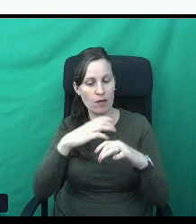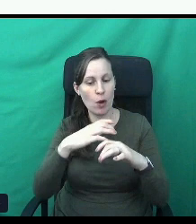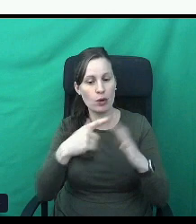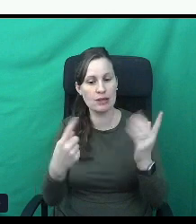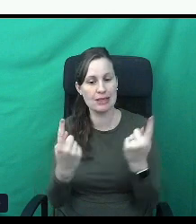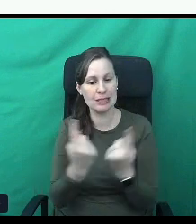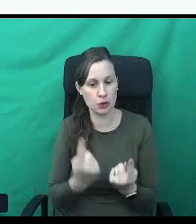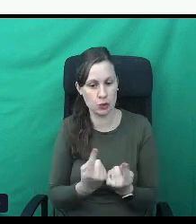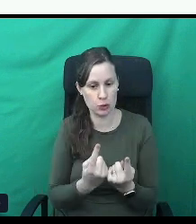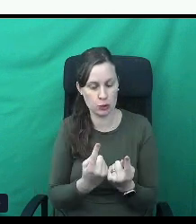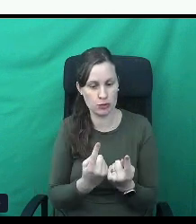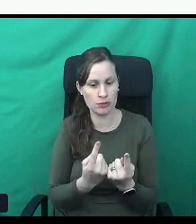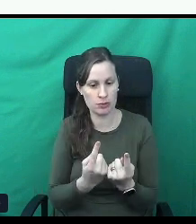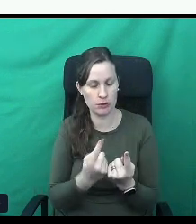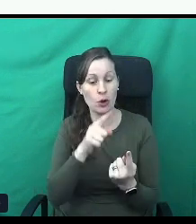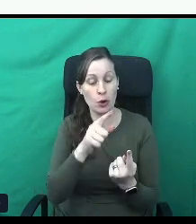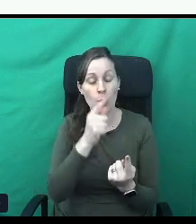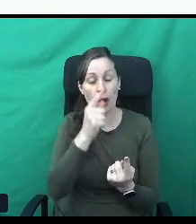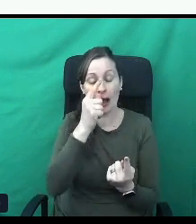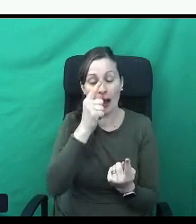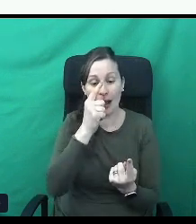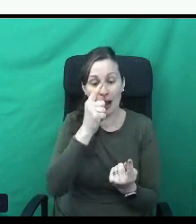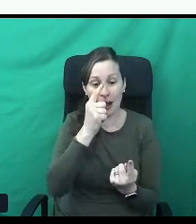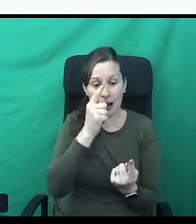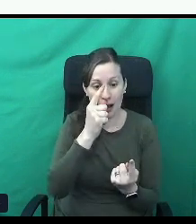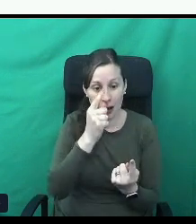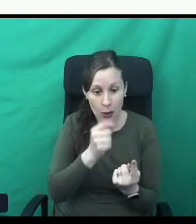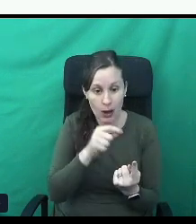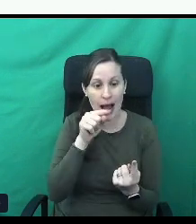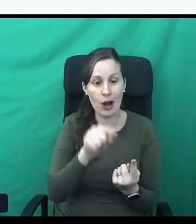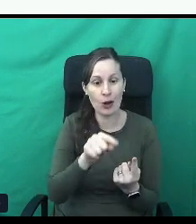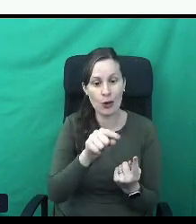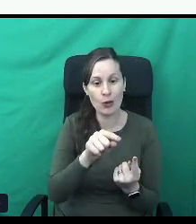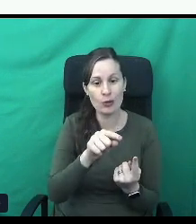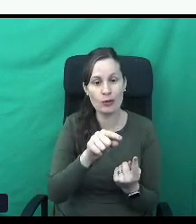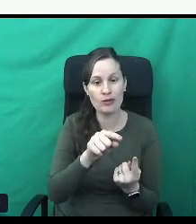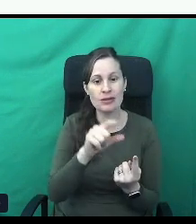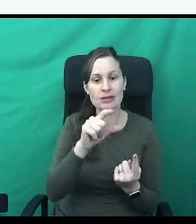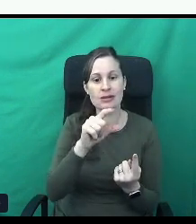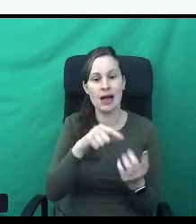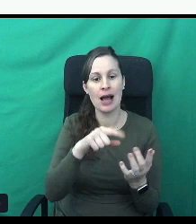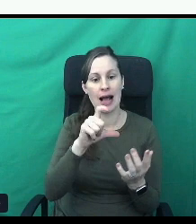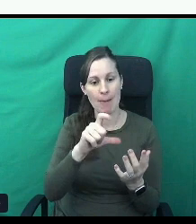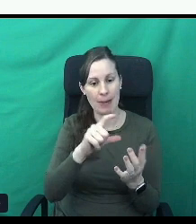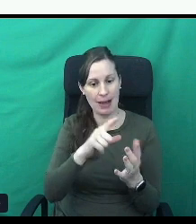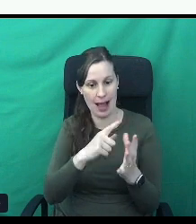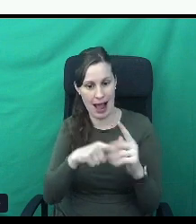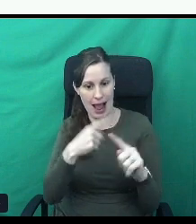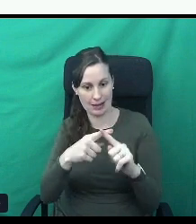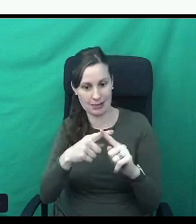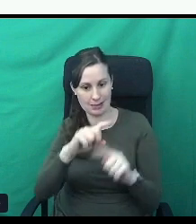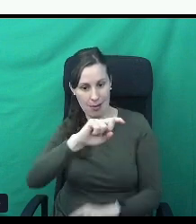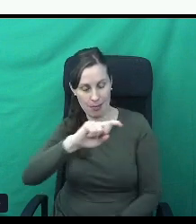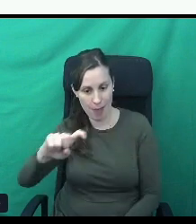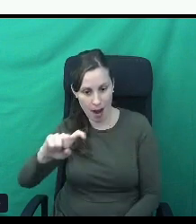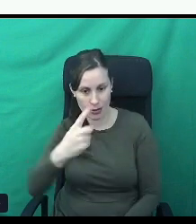Instead, you can use tabindex= "-1" if you want to set focus to something but don't